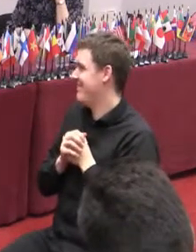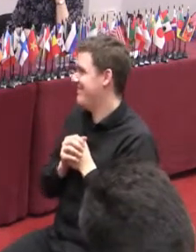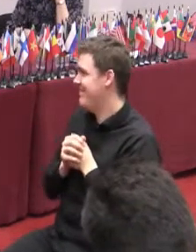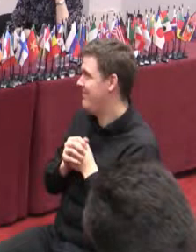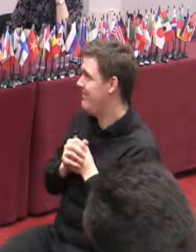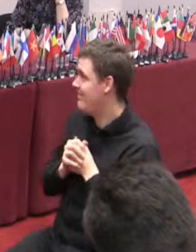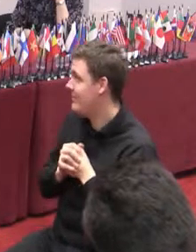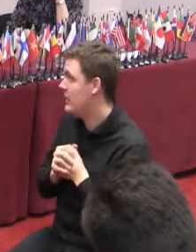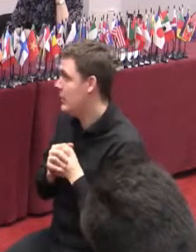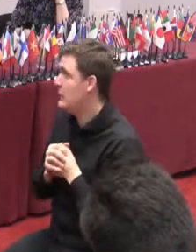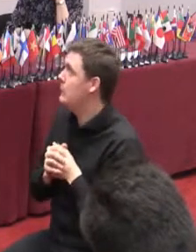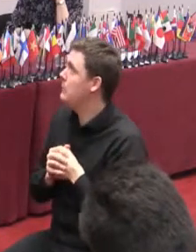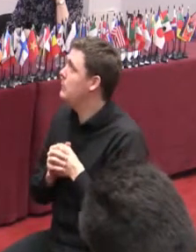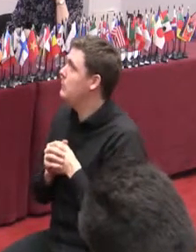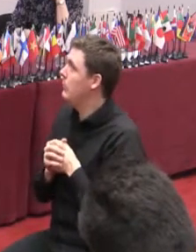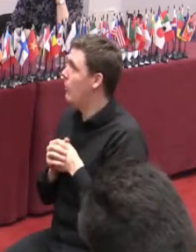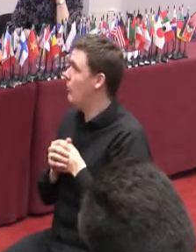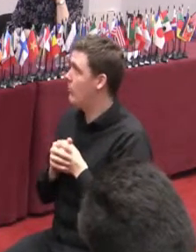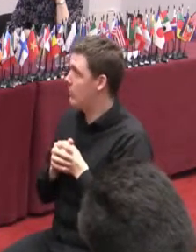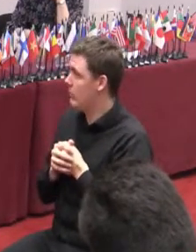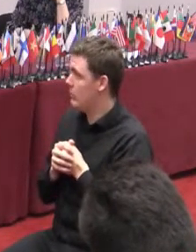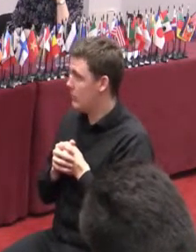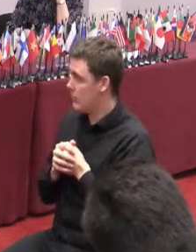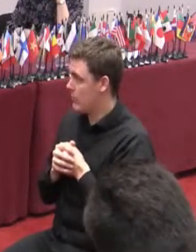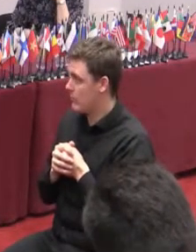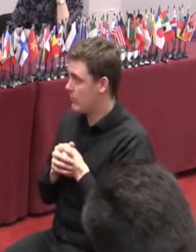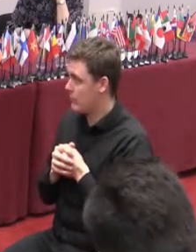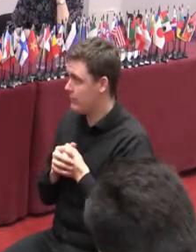incarcerated and removed from their families. So many issues there.